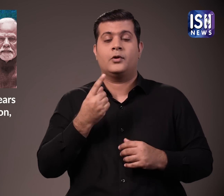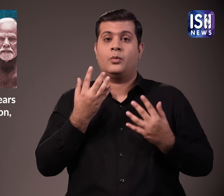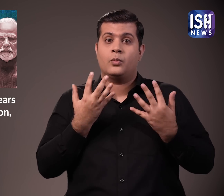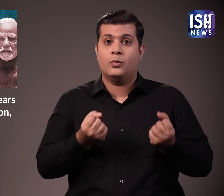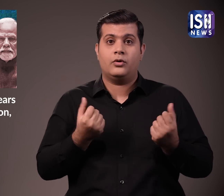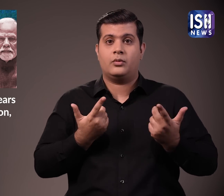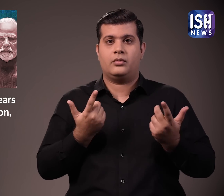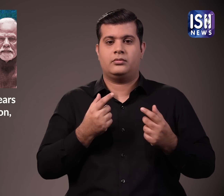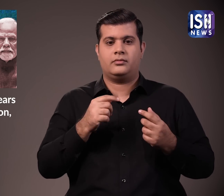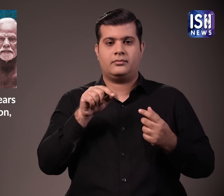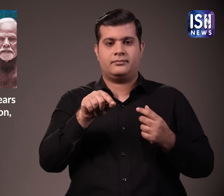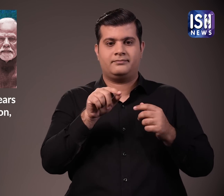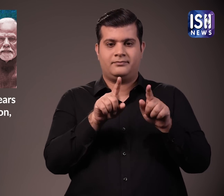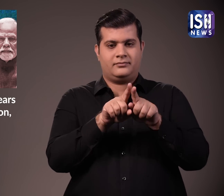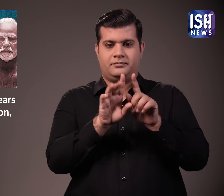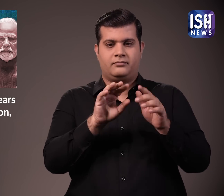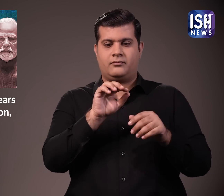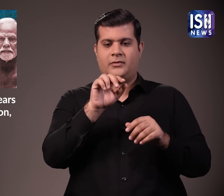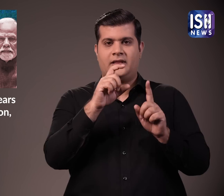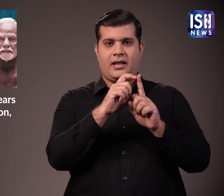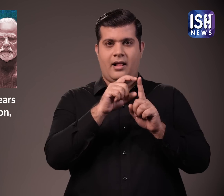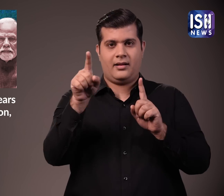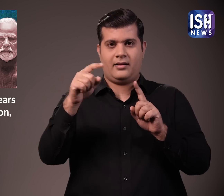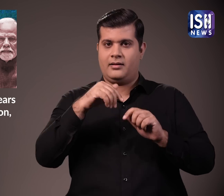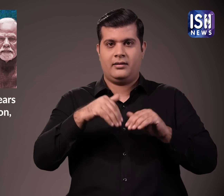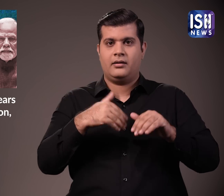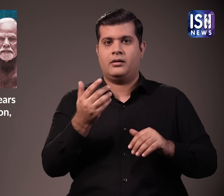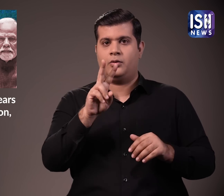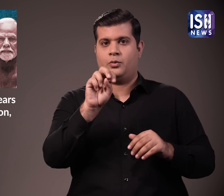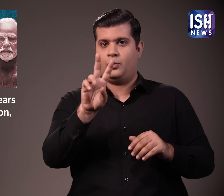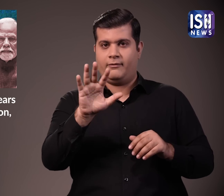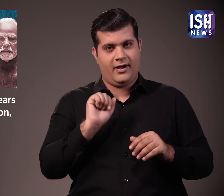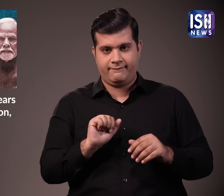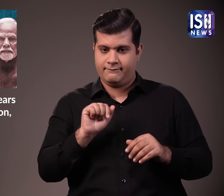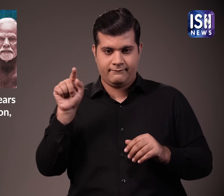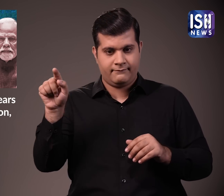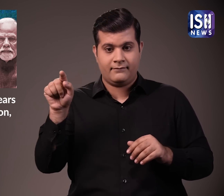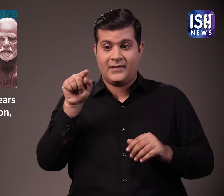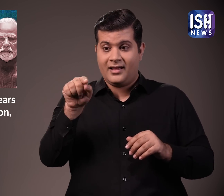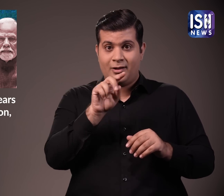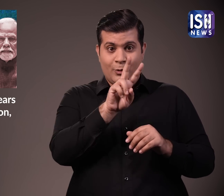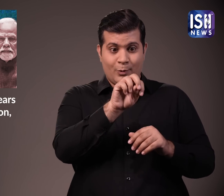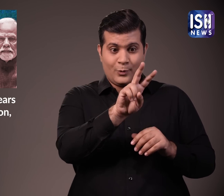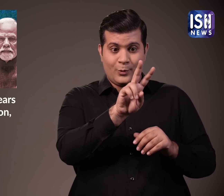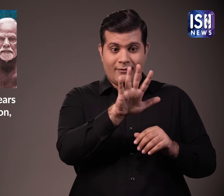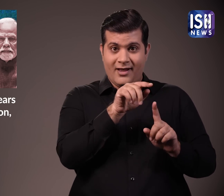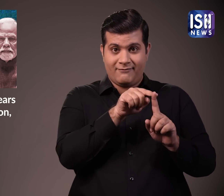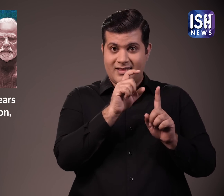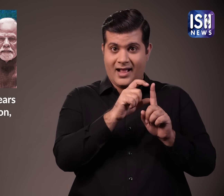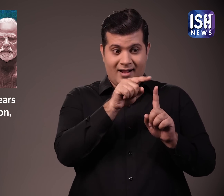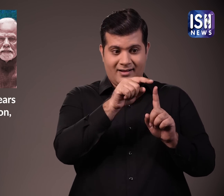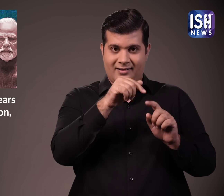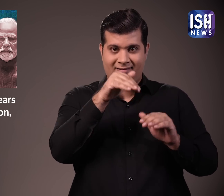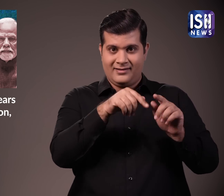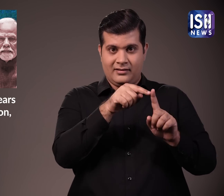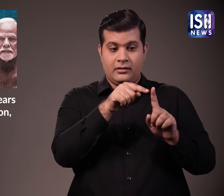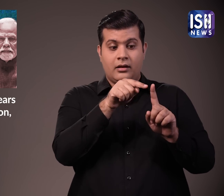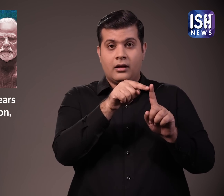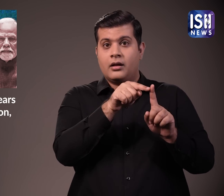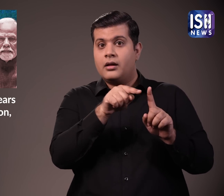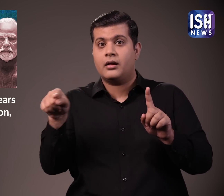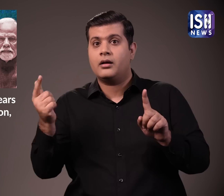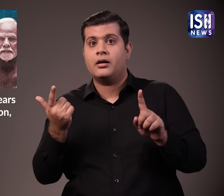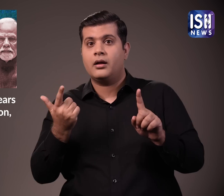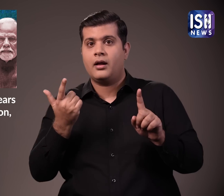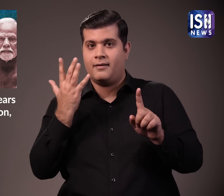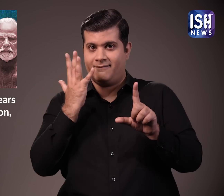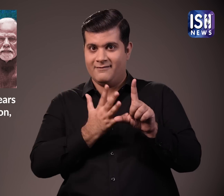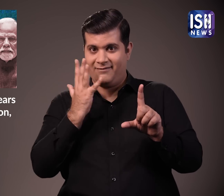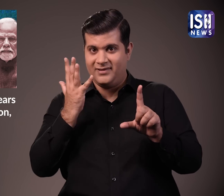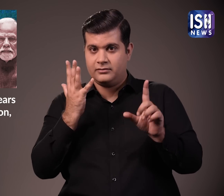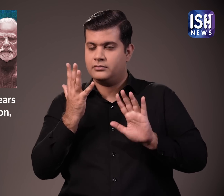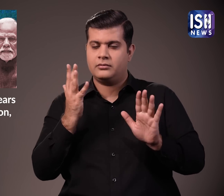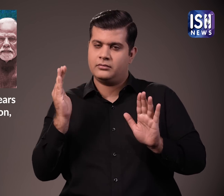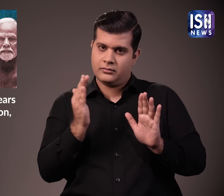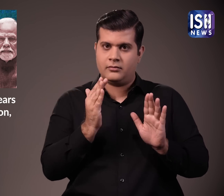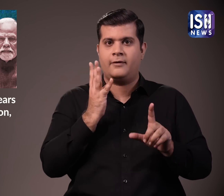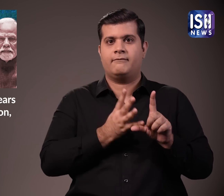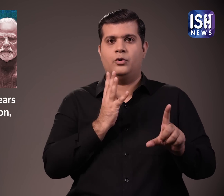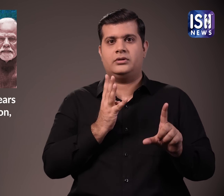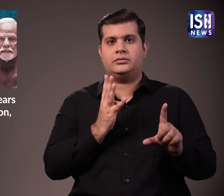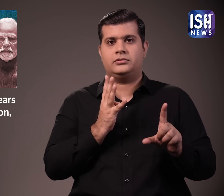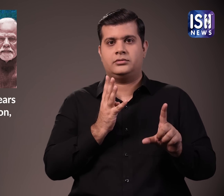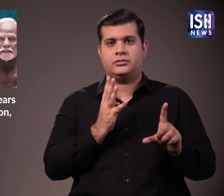the party that wins 2025 Delhi elections will rule only for 4 years instead of 5 years.